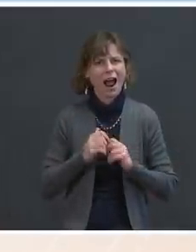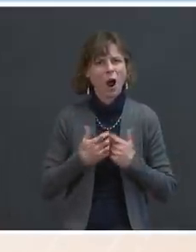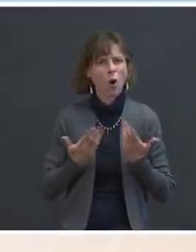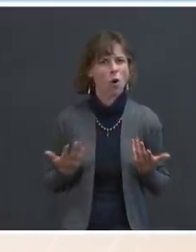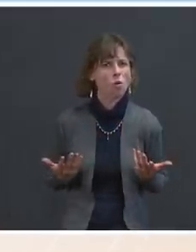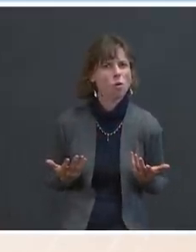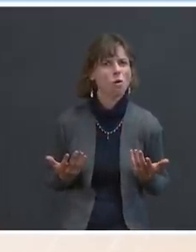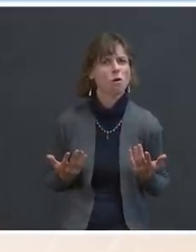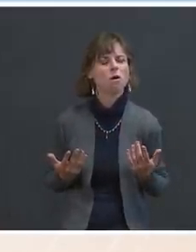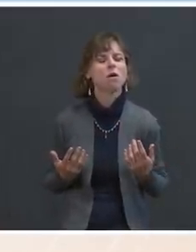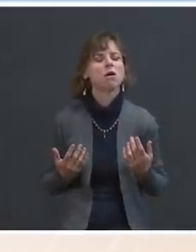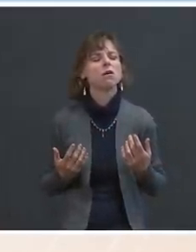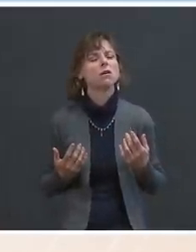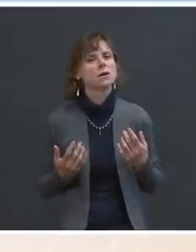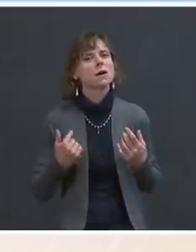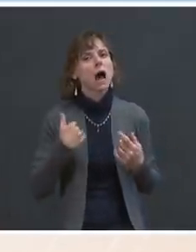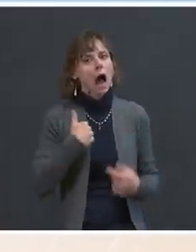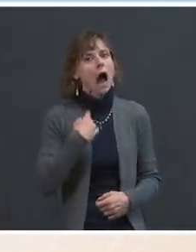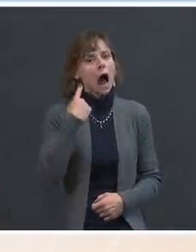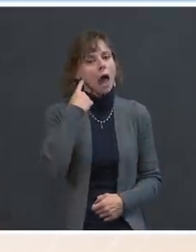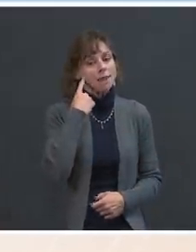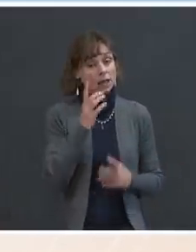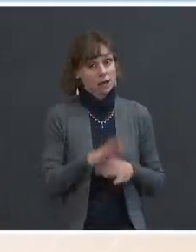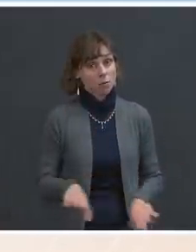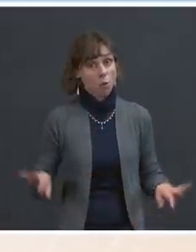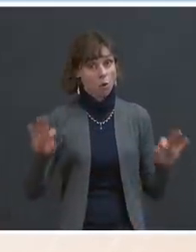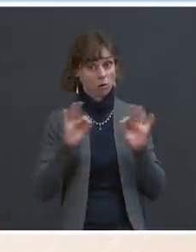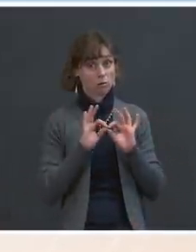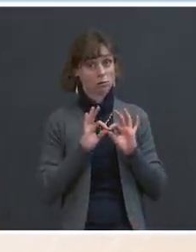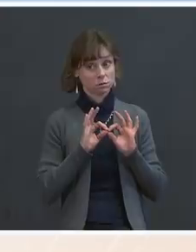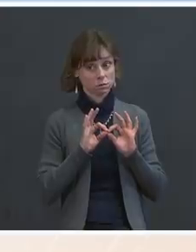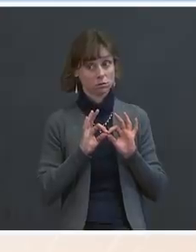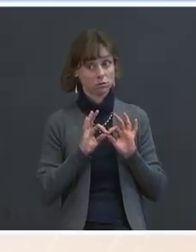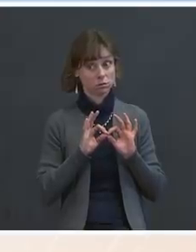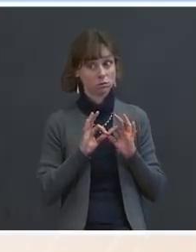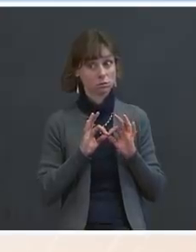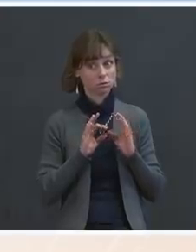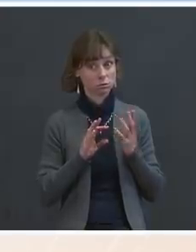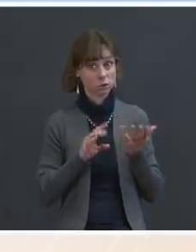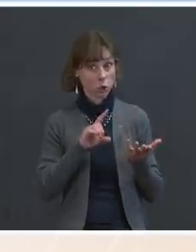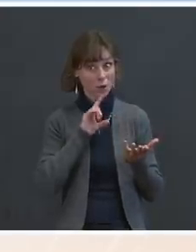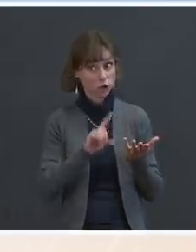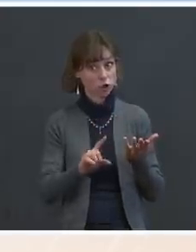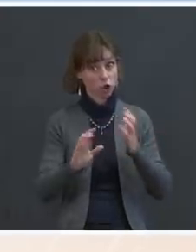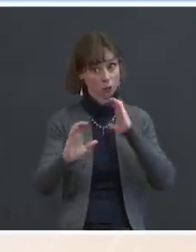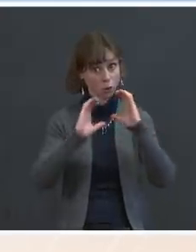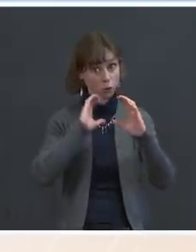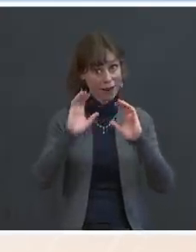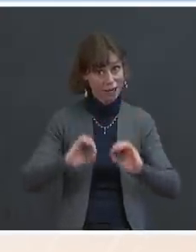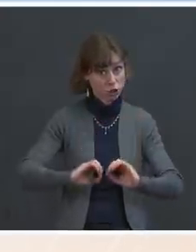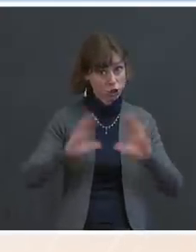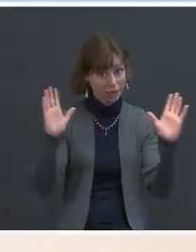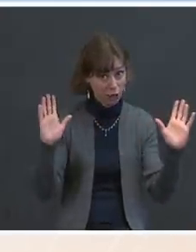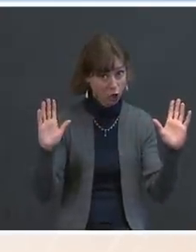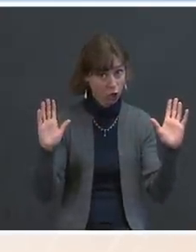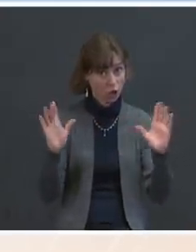is to make sure that we get communications right and the message right, and I'm happy to repeat that.